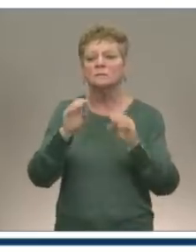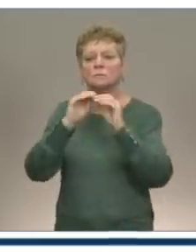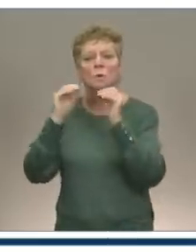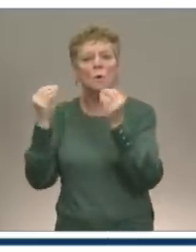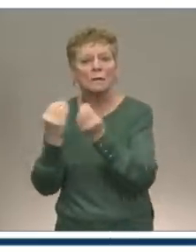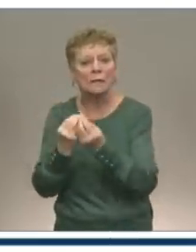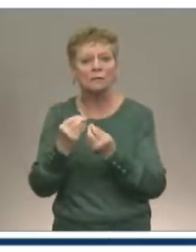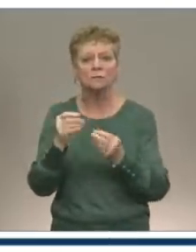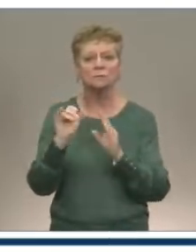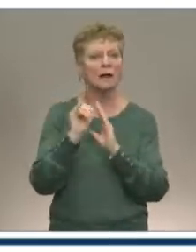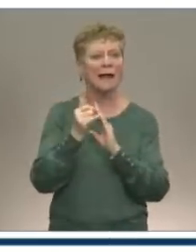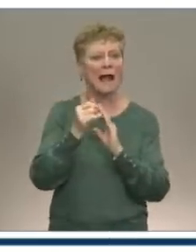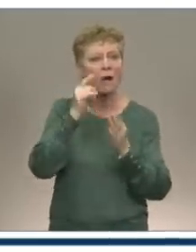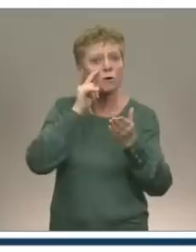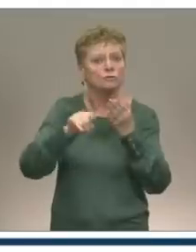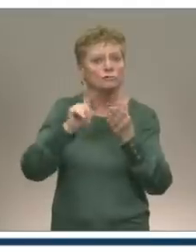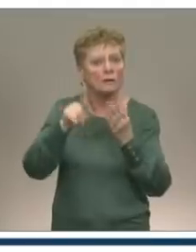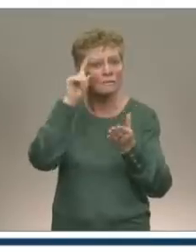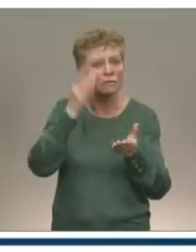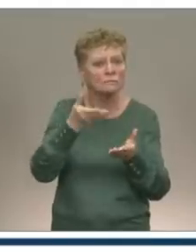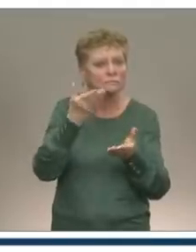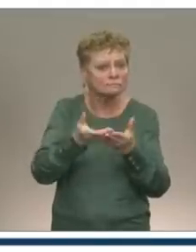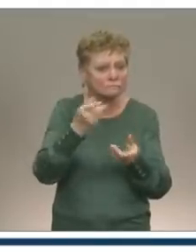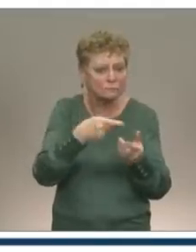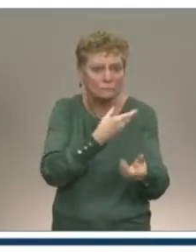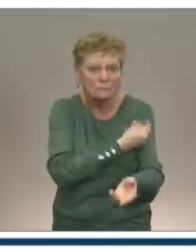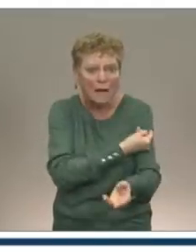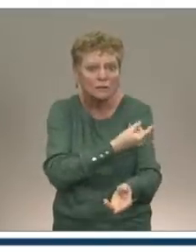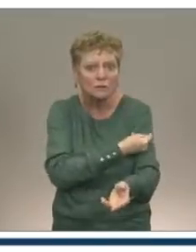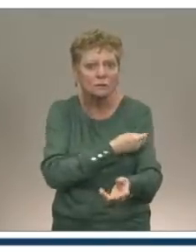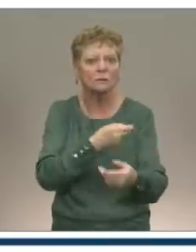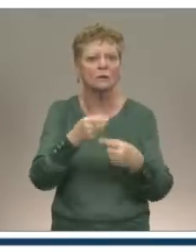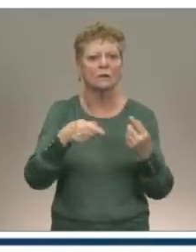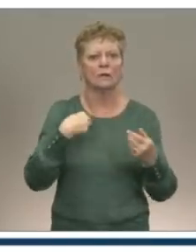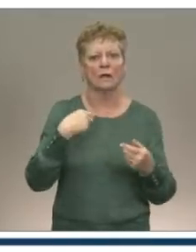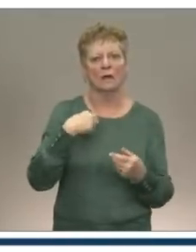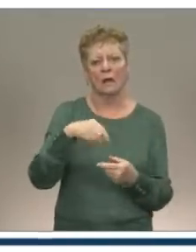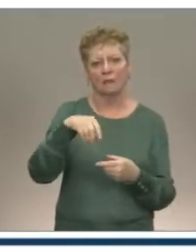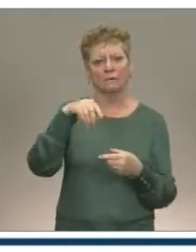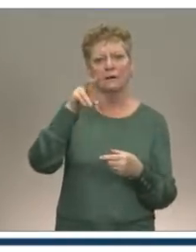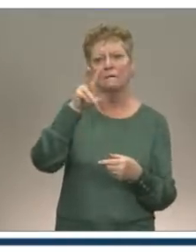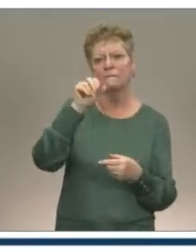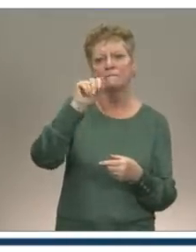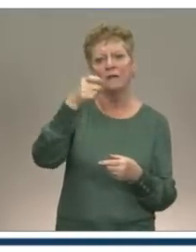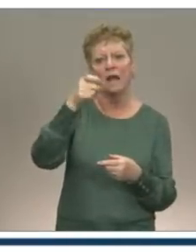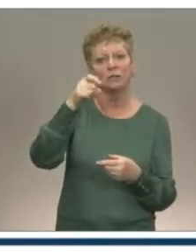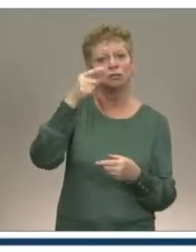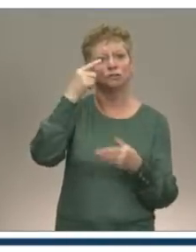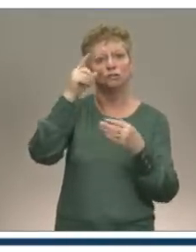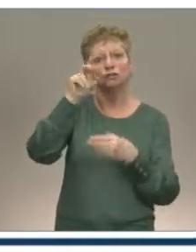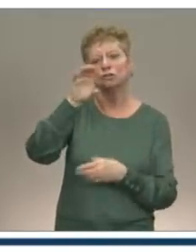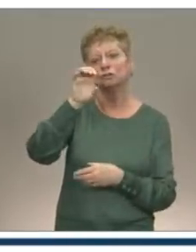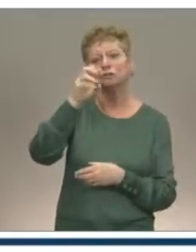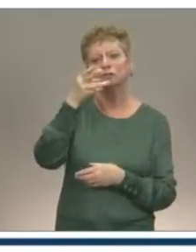of vaccination is getting the app from vax check ns it gives a quick confirmation for people who